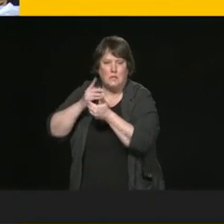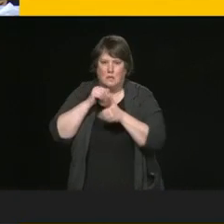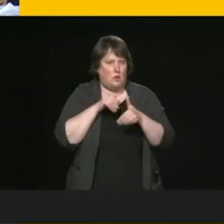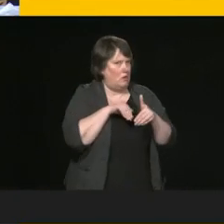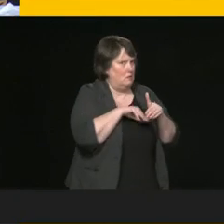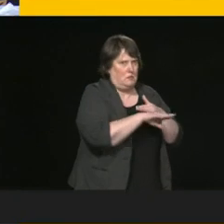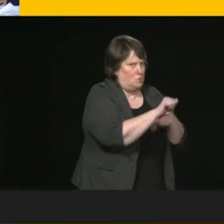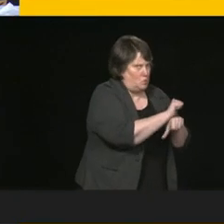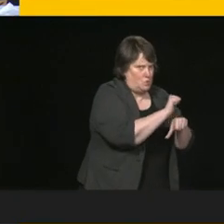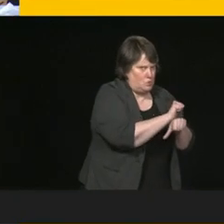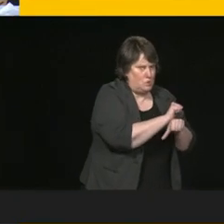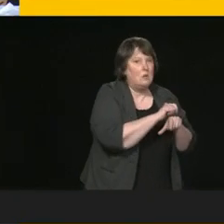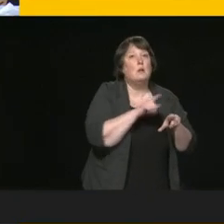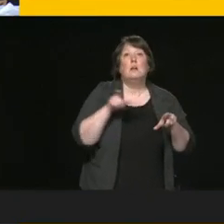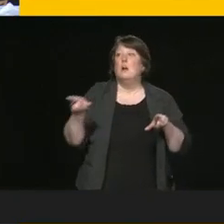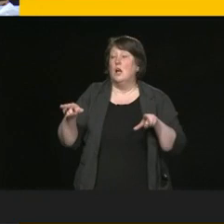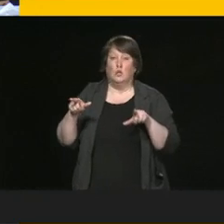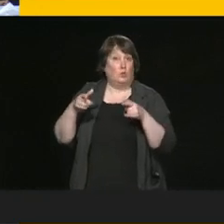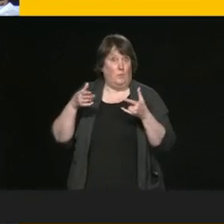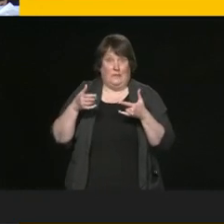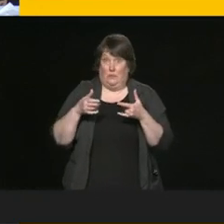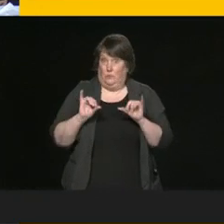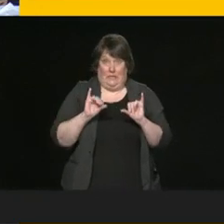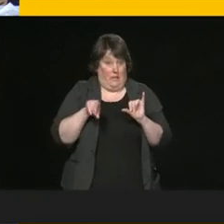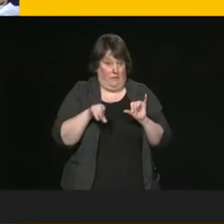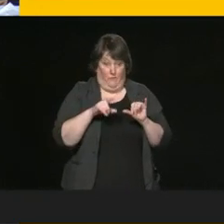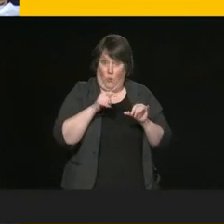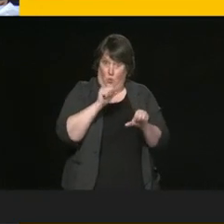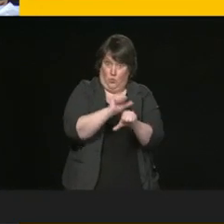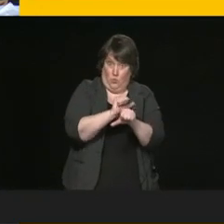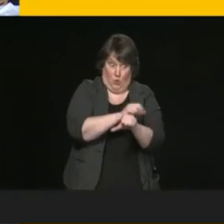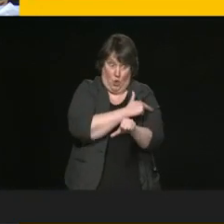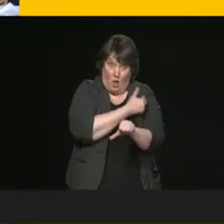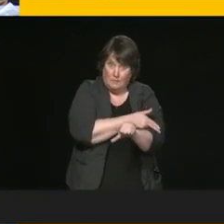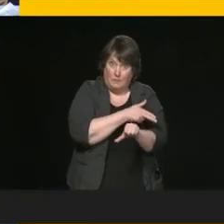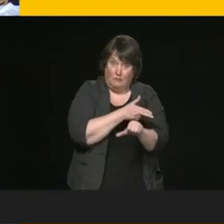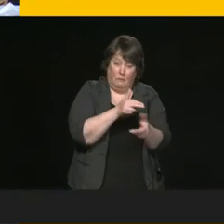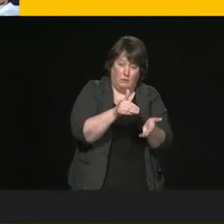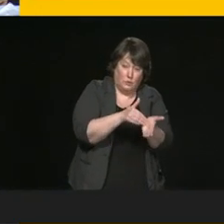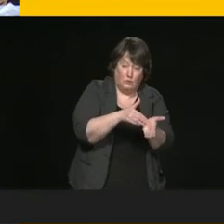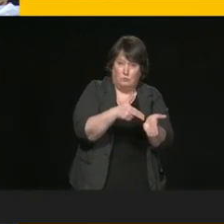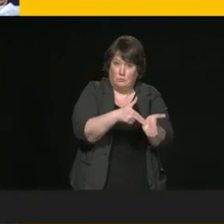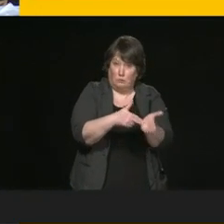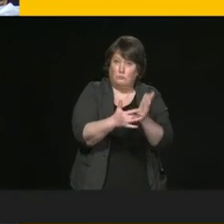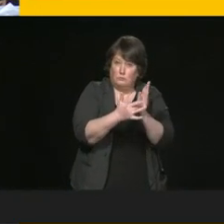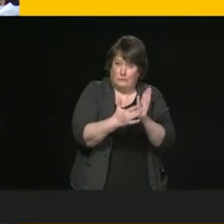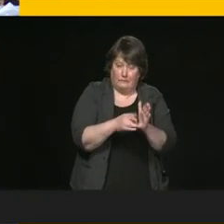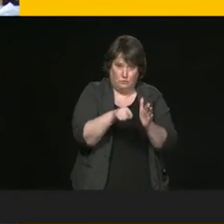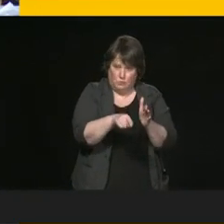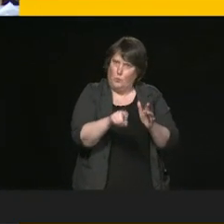CONTEXT AS WELL. I THINK THAT TELLS US OF COURSE WE NEED TO PROTECT HEALTH CARE